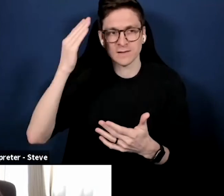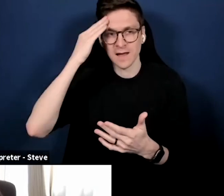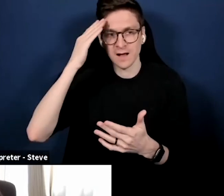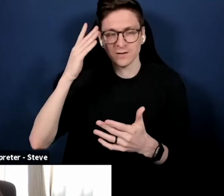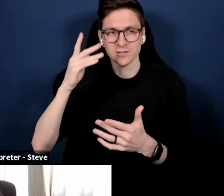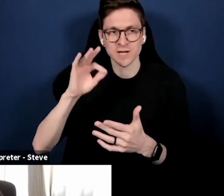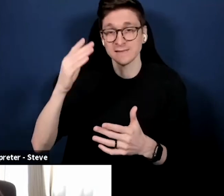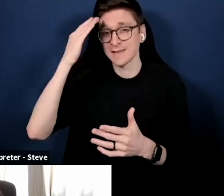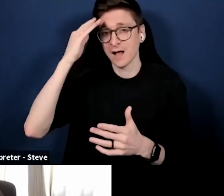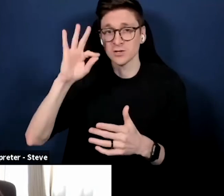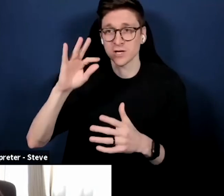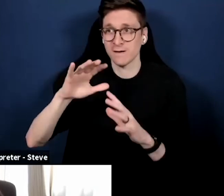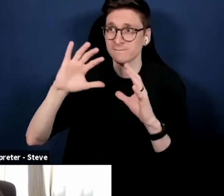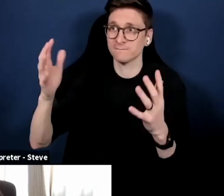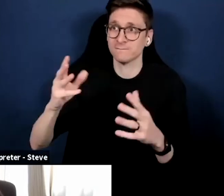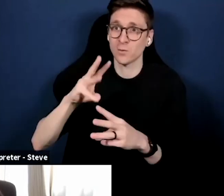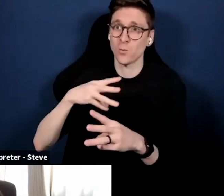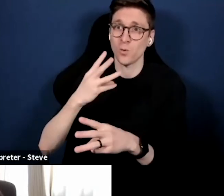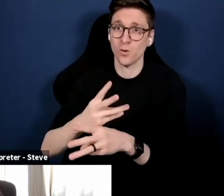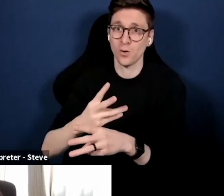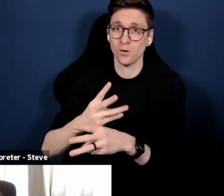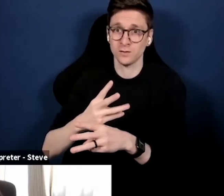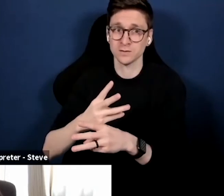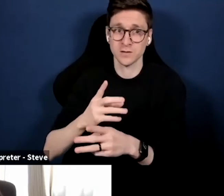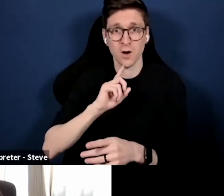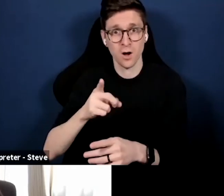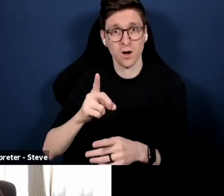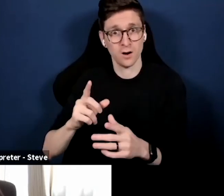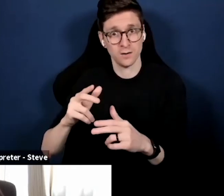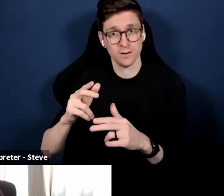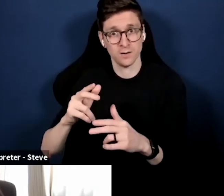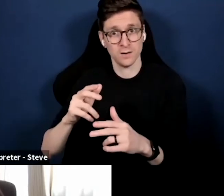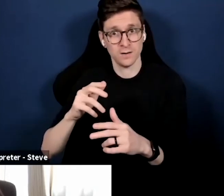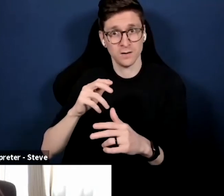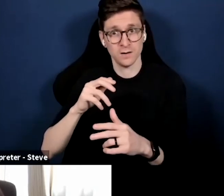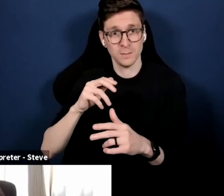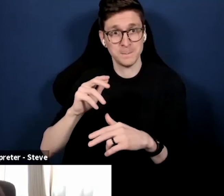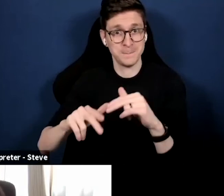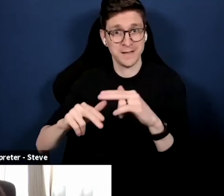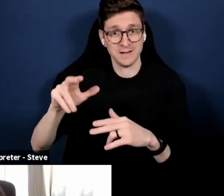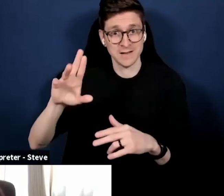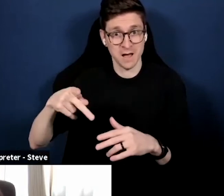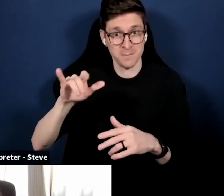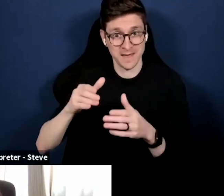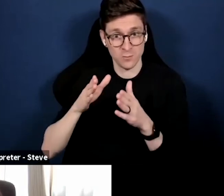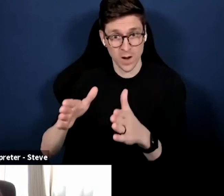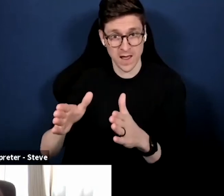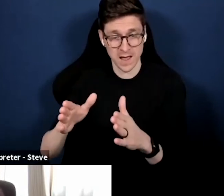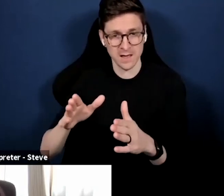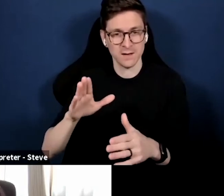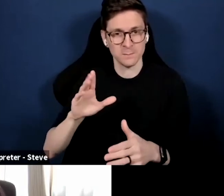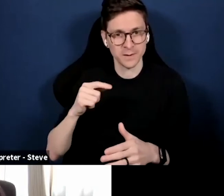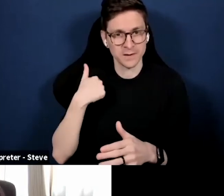are built up that way they are are constraints in early learning